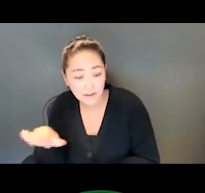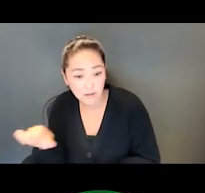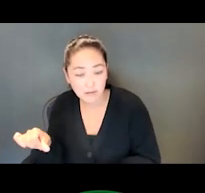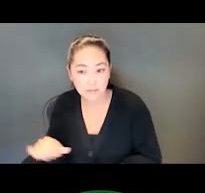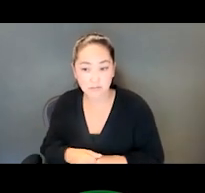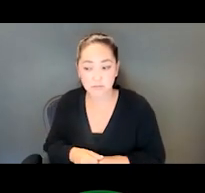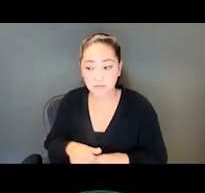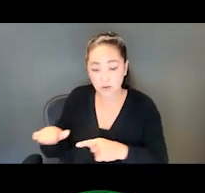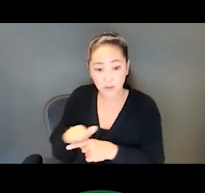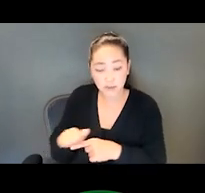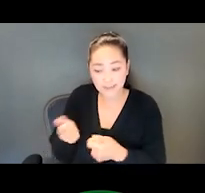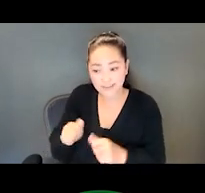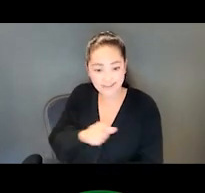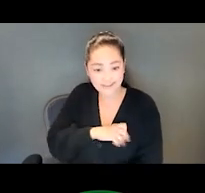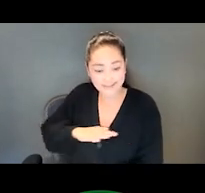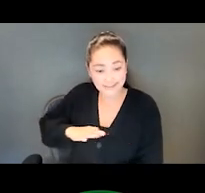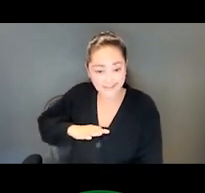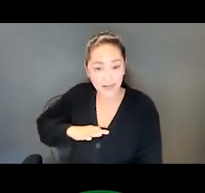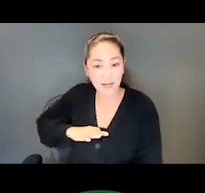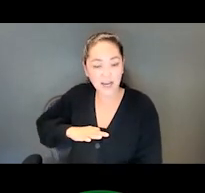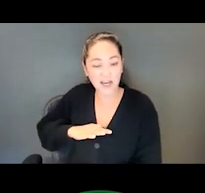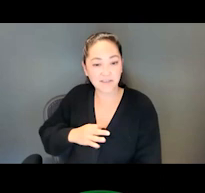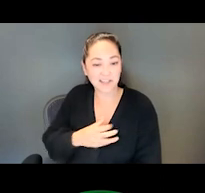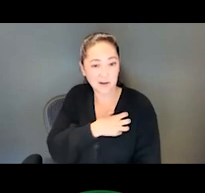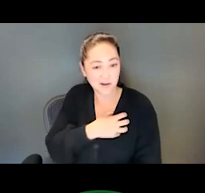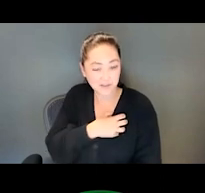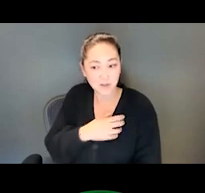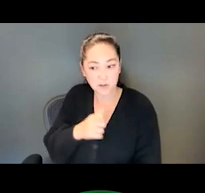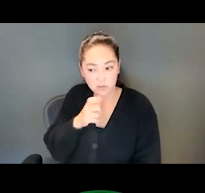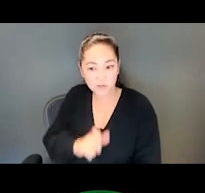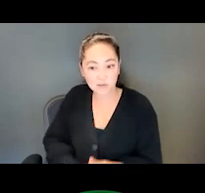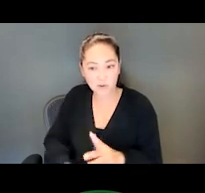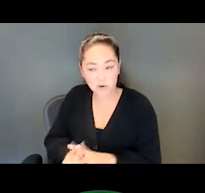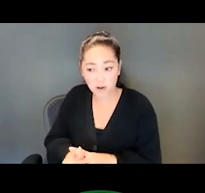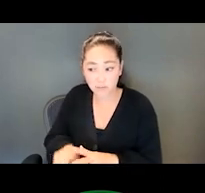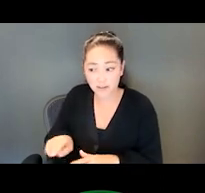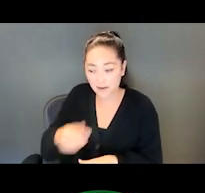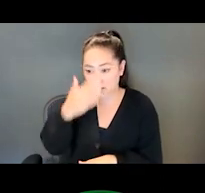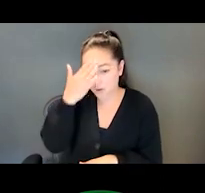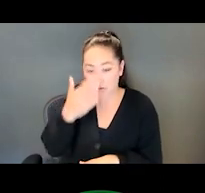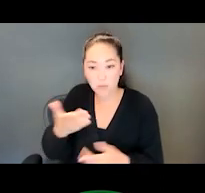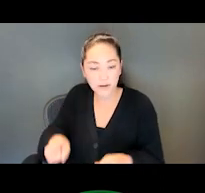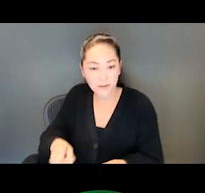much are we considering those who are most vulnerable, especially those with respiratory conditions and environmental health conditions?